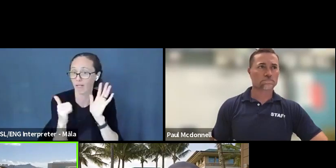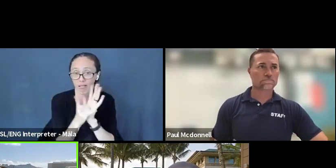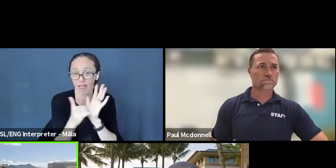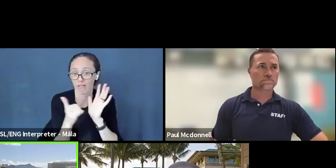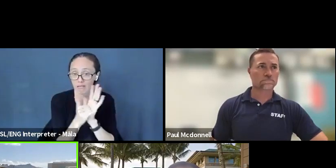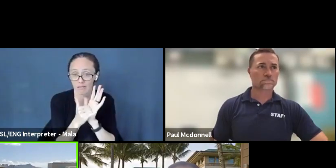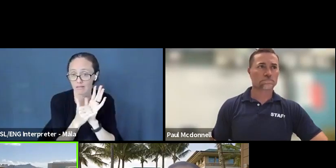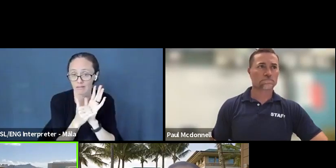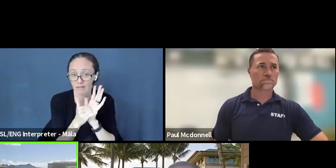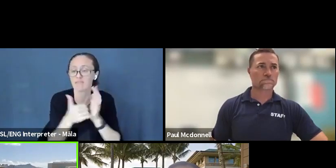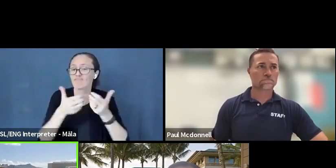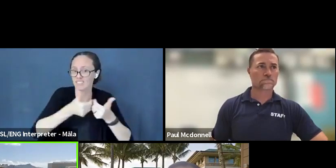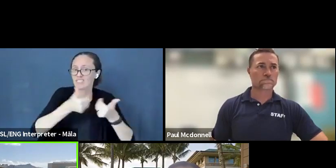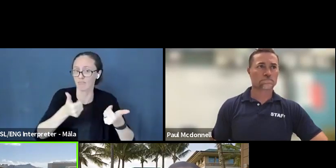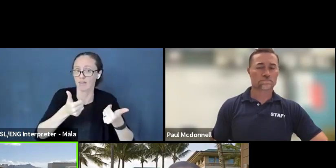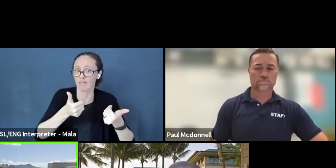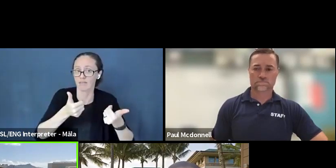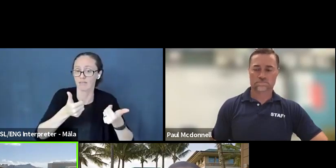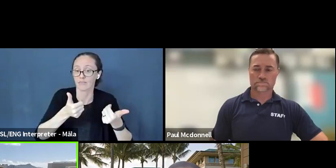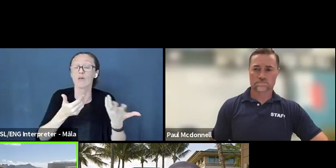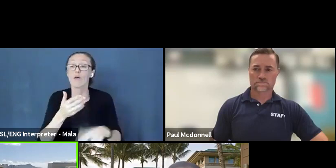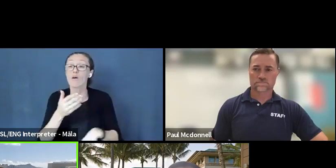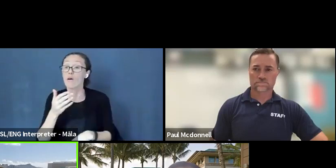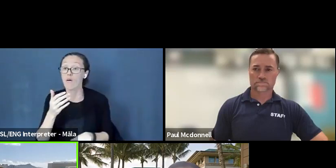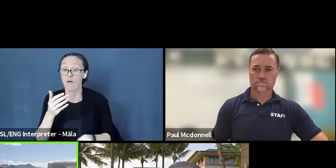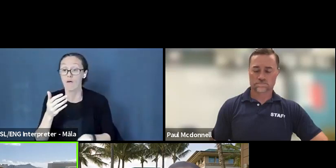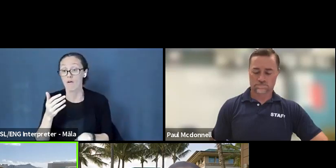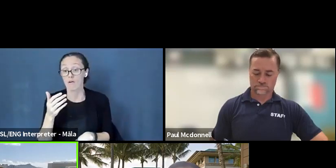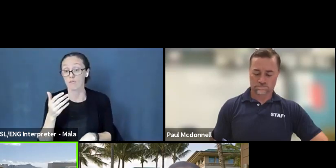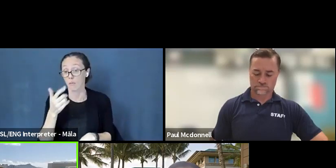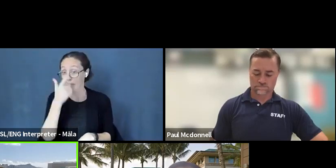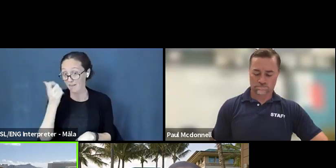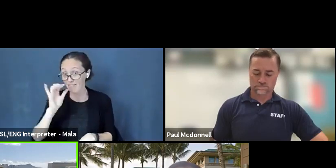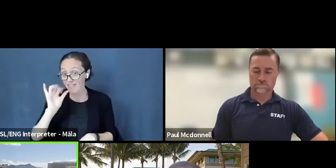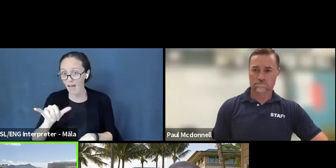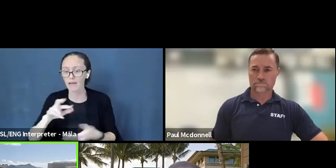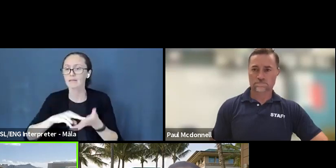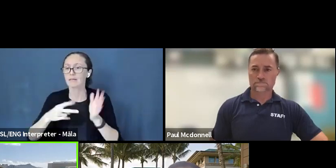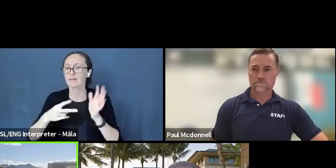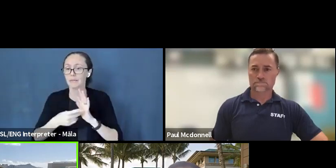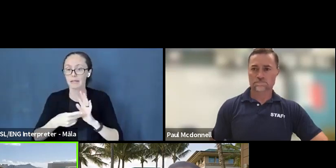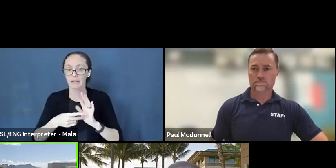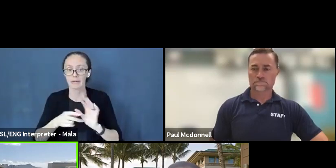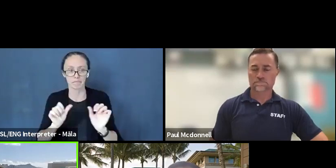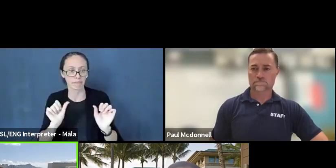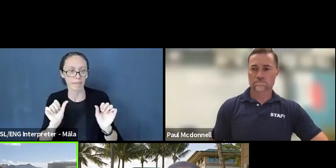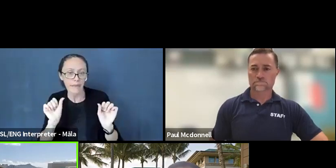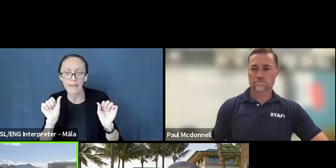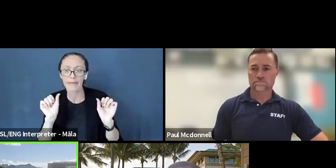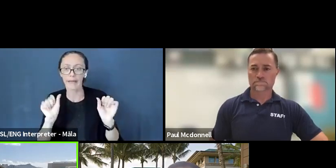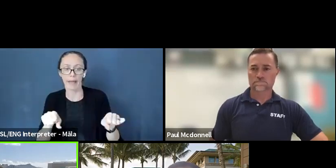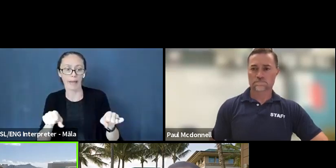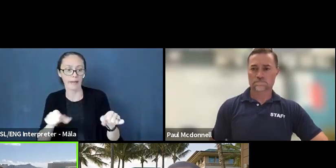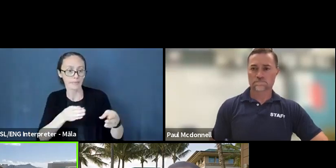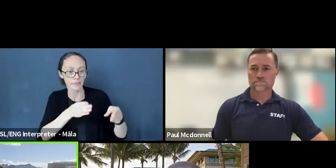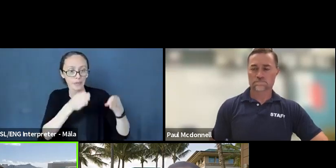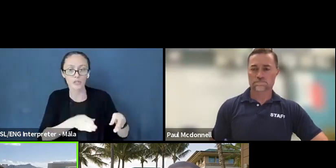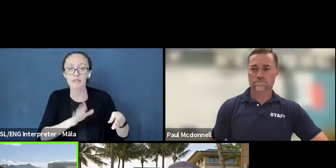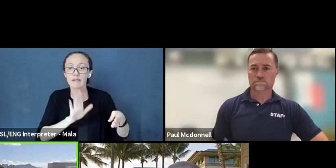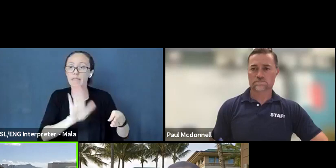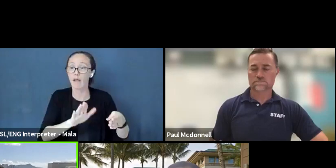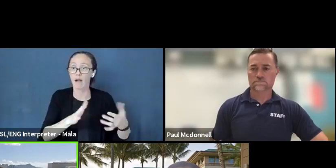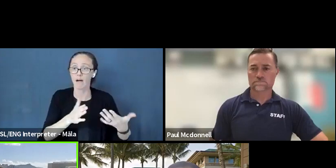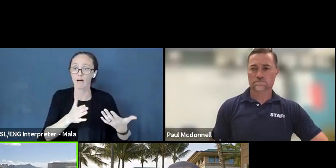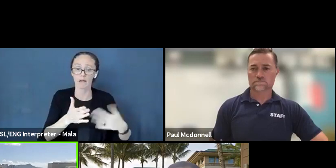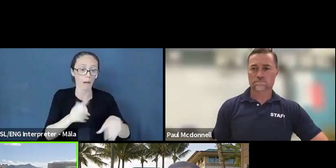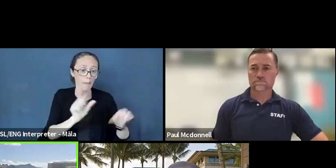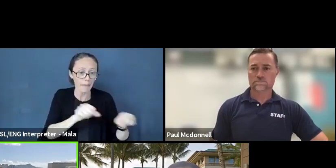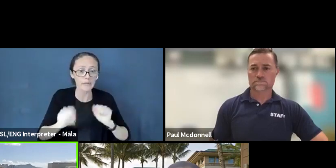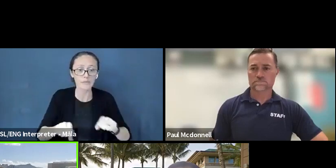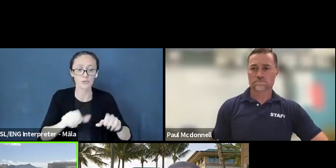So for that reason, there is no risk of individual’s fertility being affected.